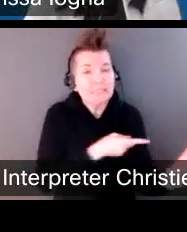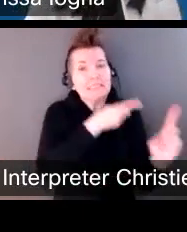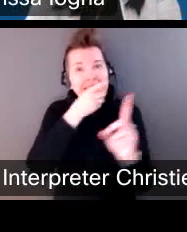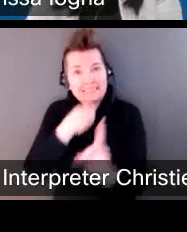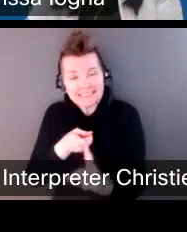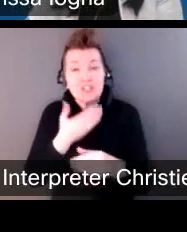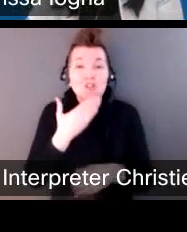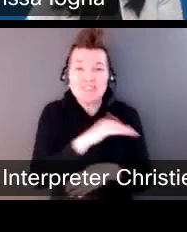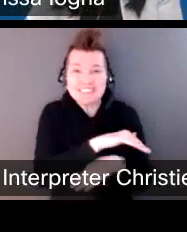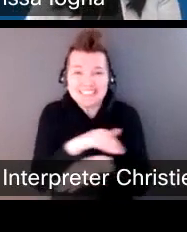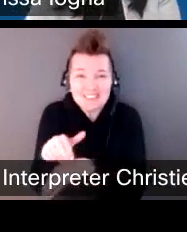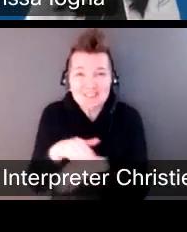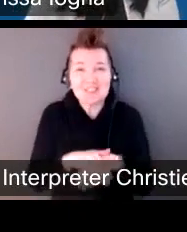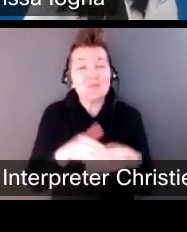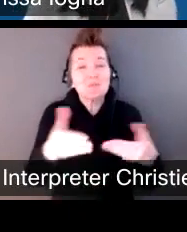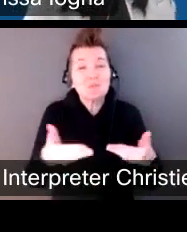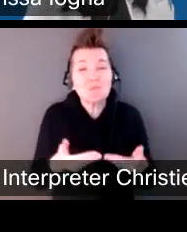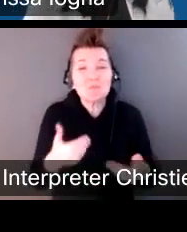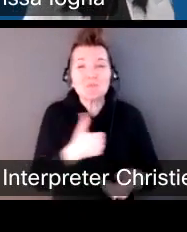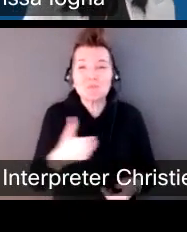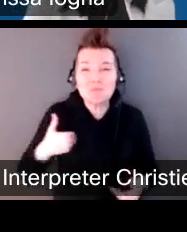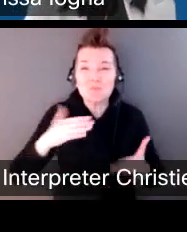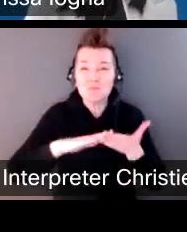And welcome to the City of Toronto's virtual town hall